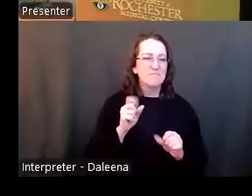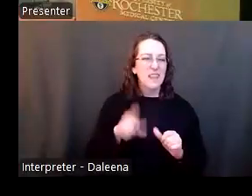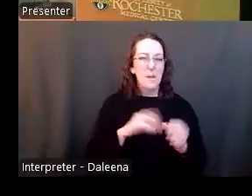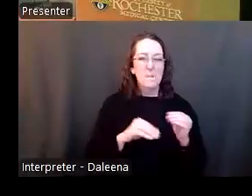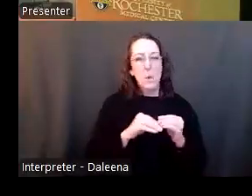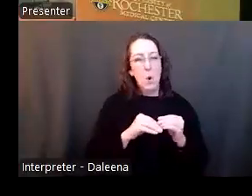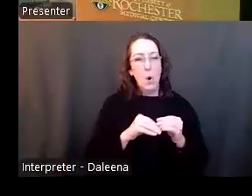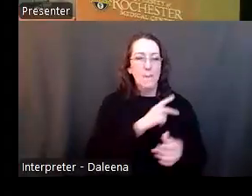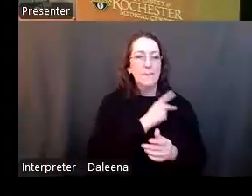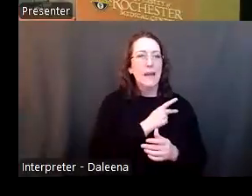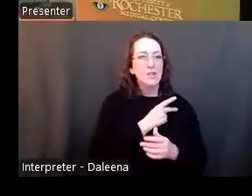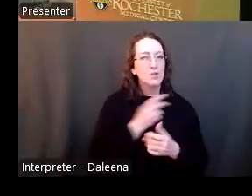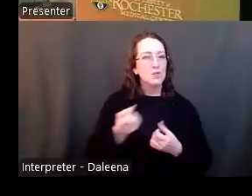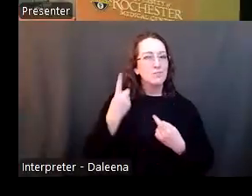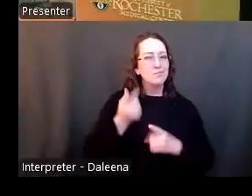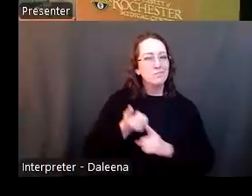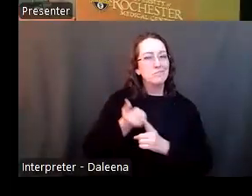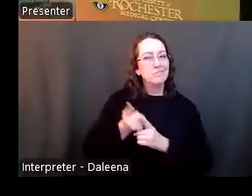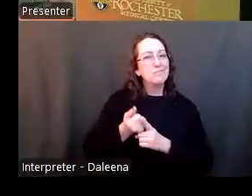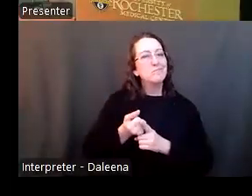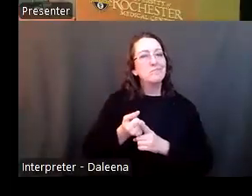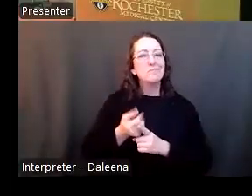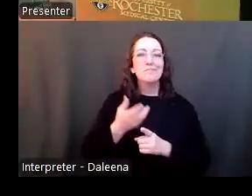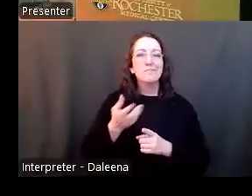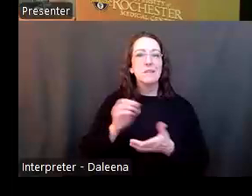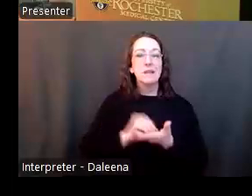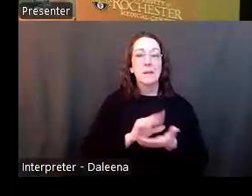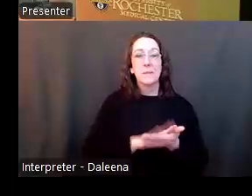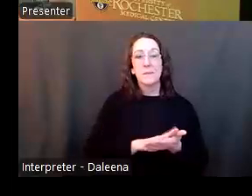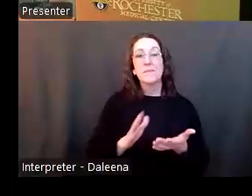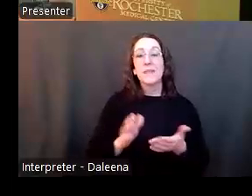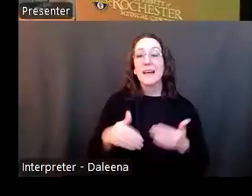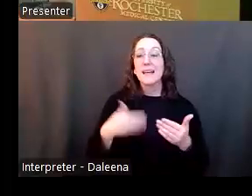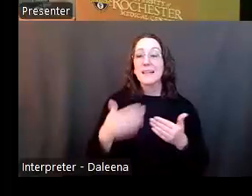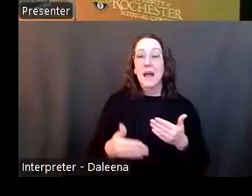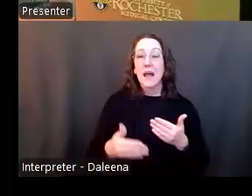voice in our discharge process and um some next steps are now on more ways that we can integrate